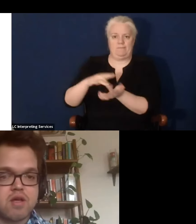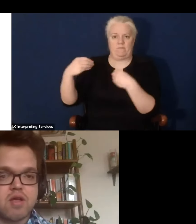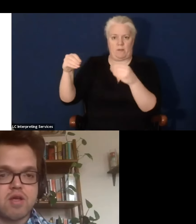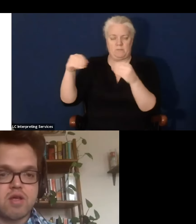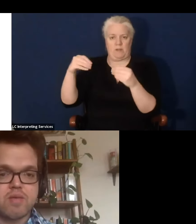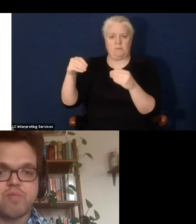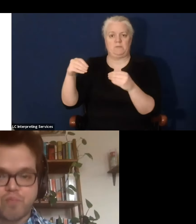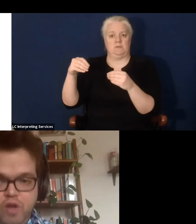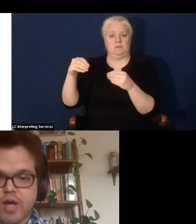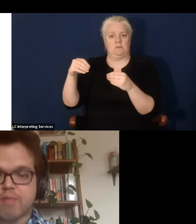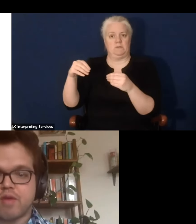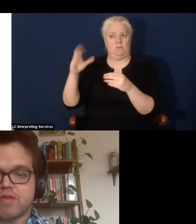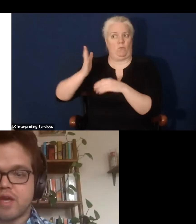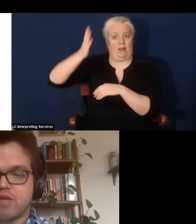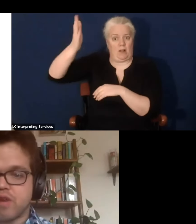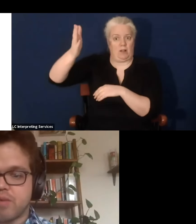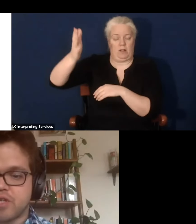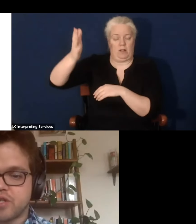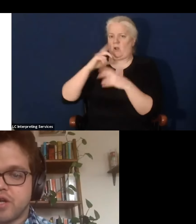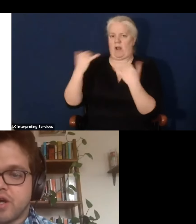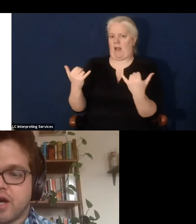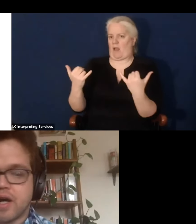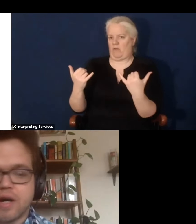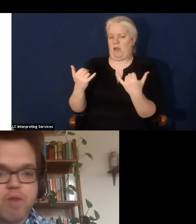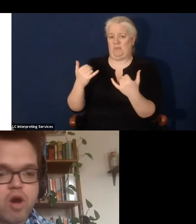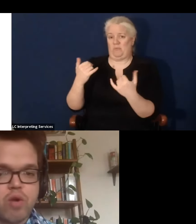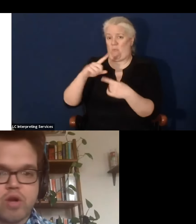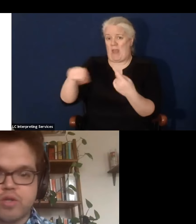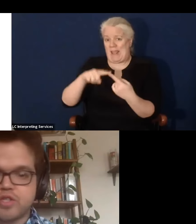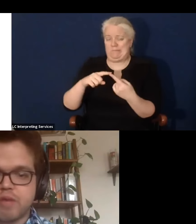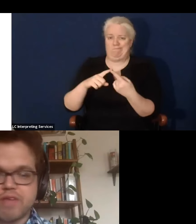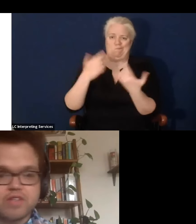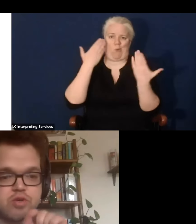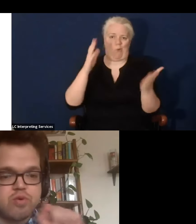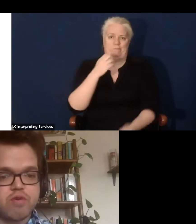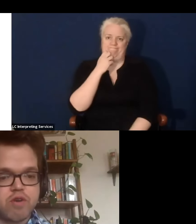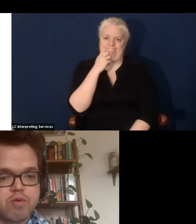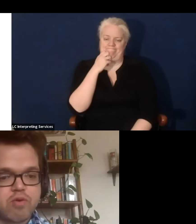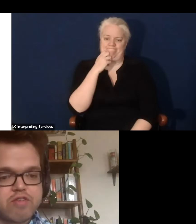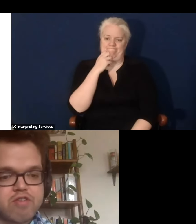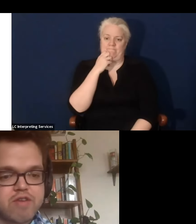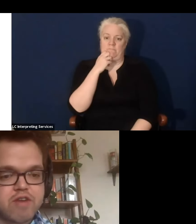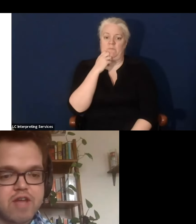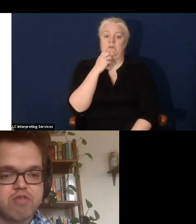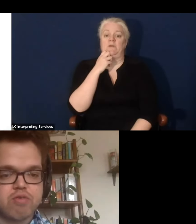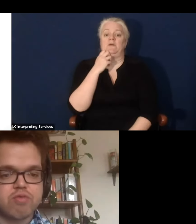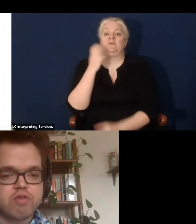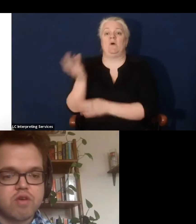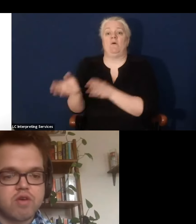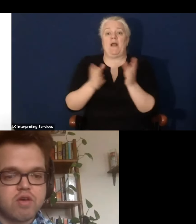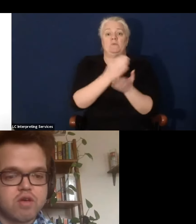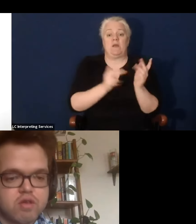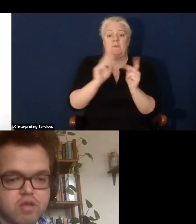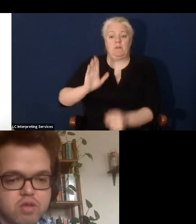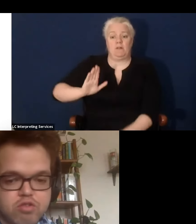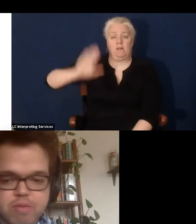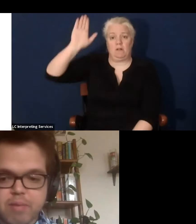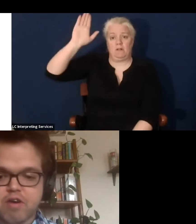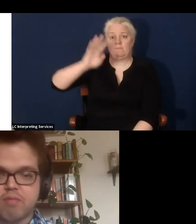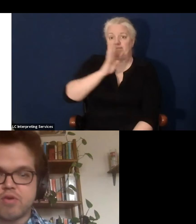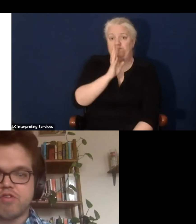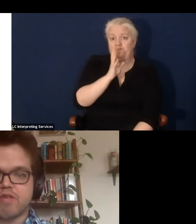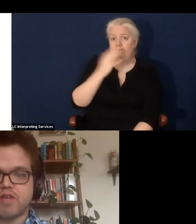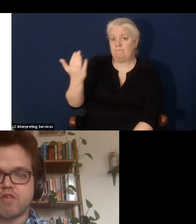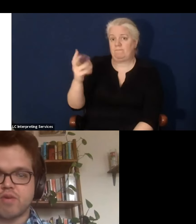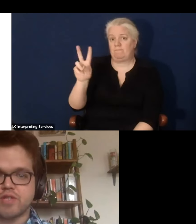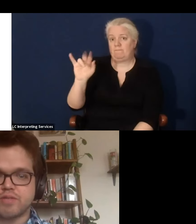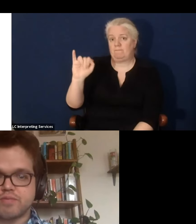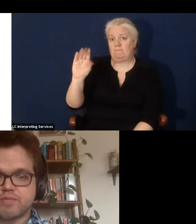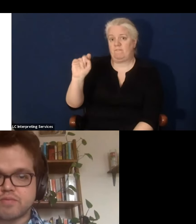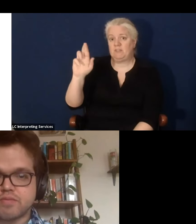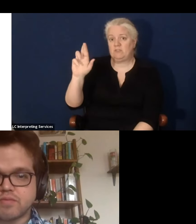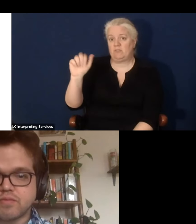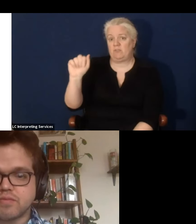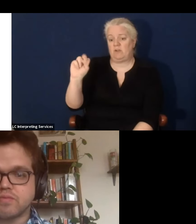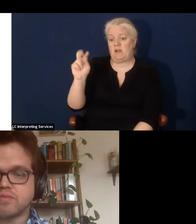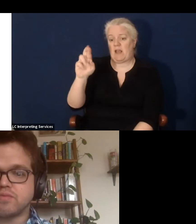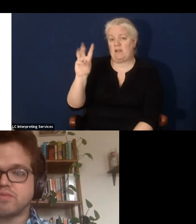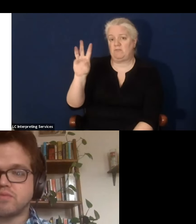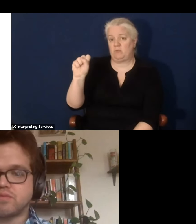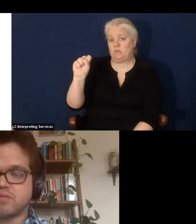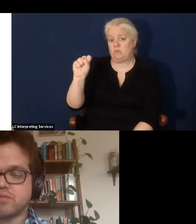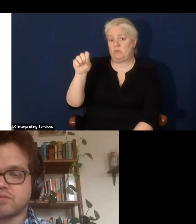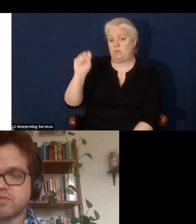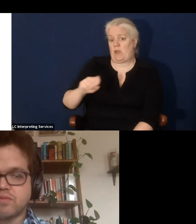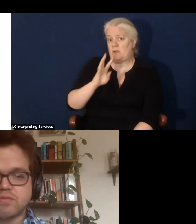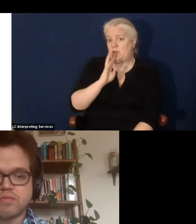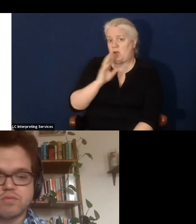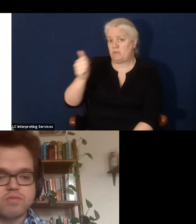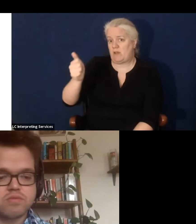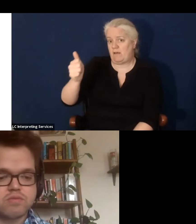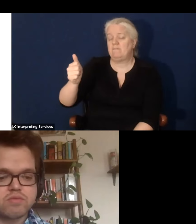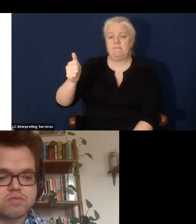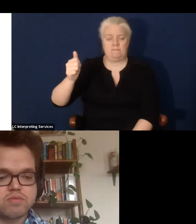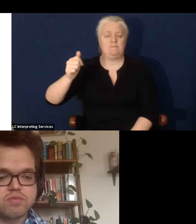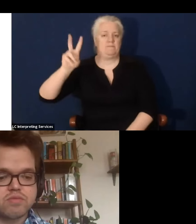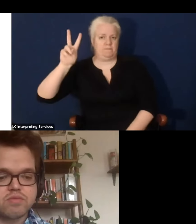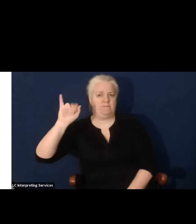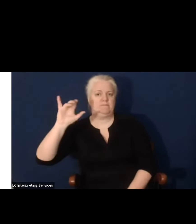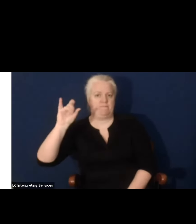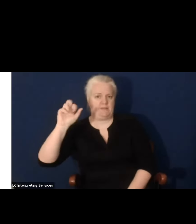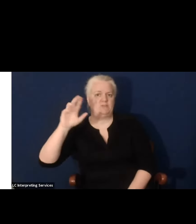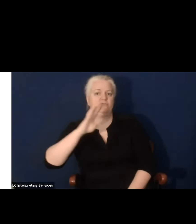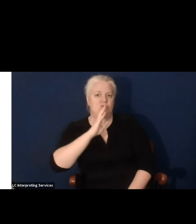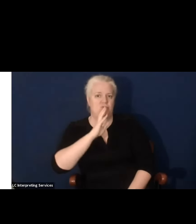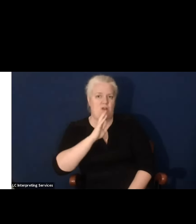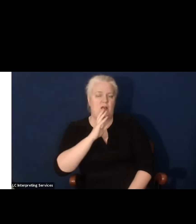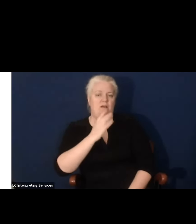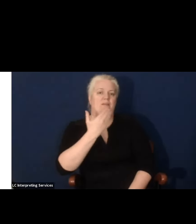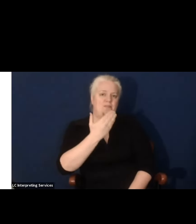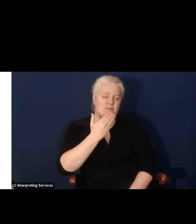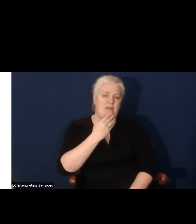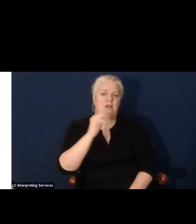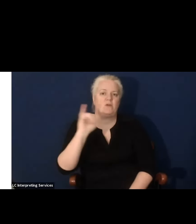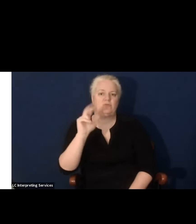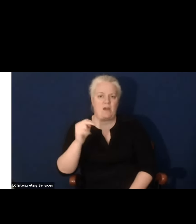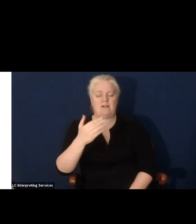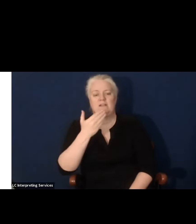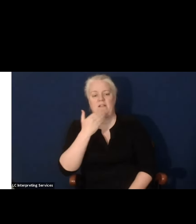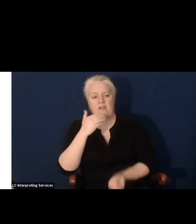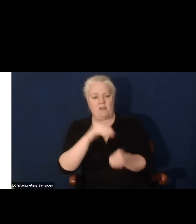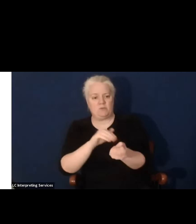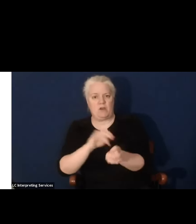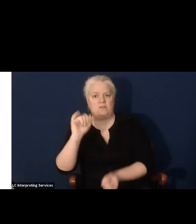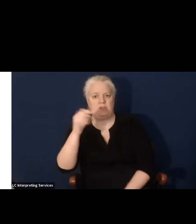Okay. Thank you very much. We're going pivot to a few verbal questions. Victor Andrews. You should be able to unmute yourself and ask your question.